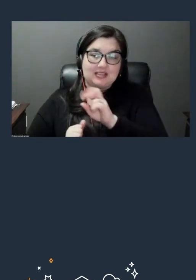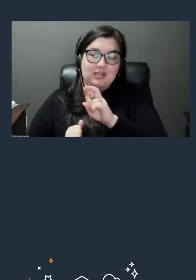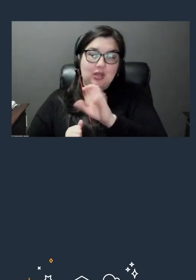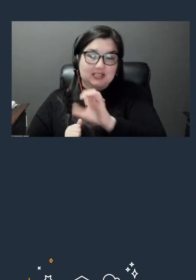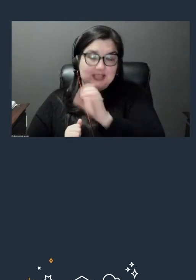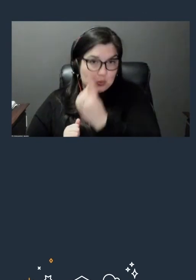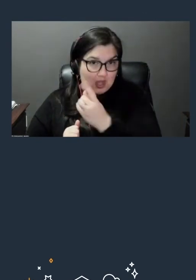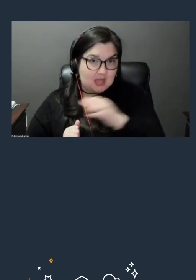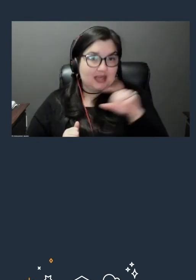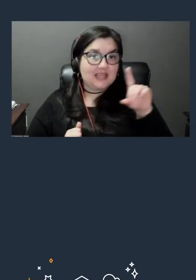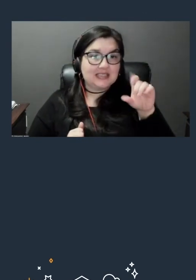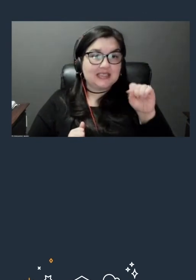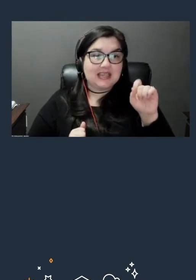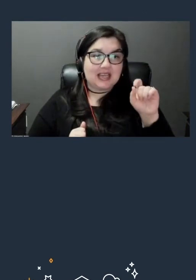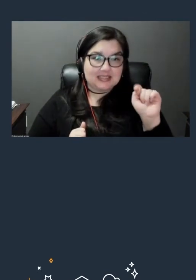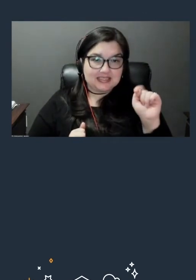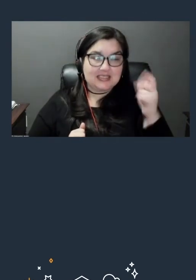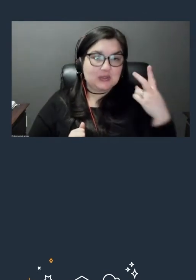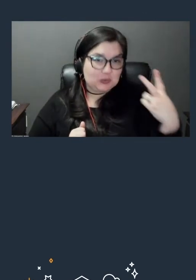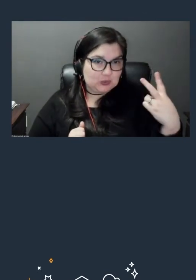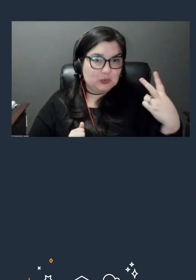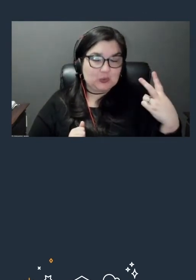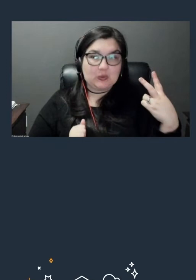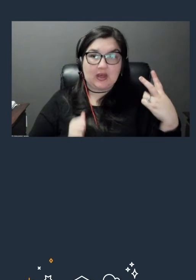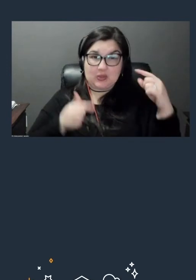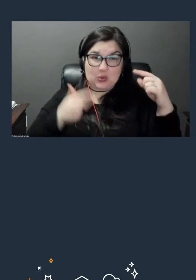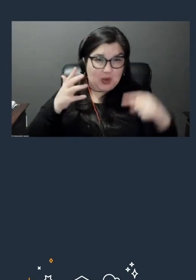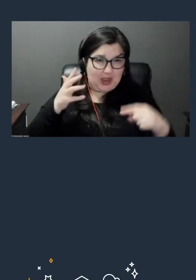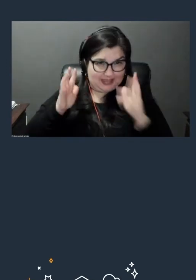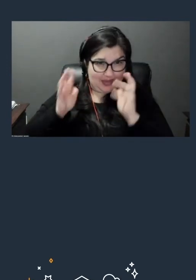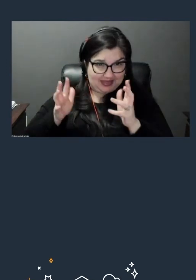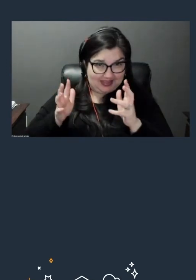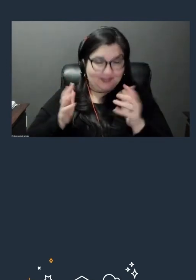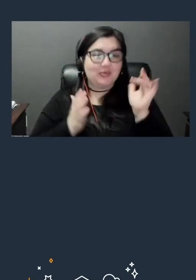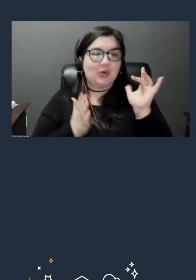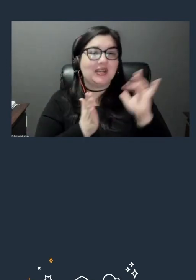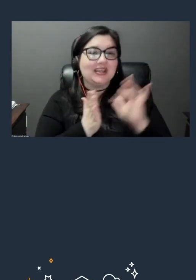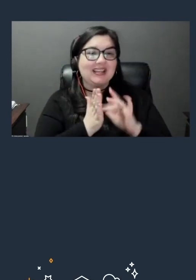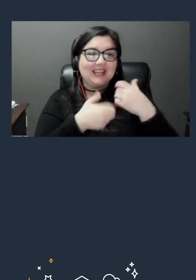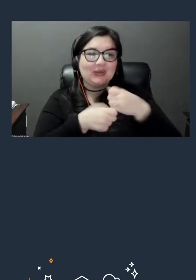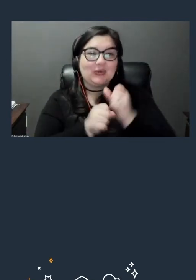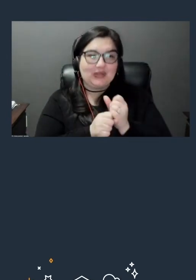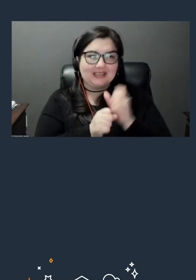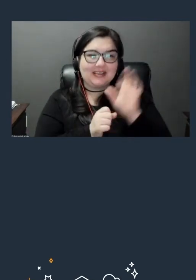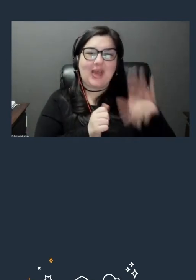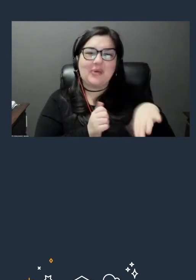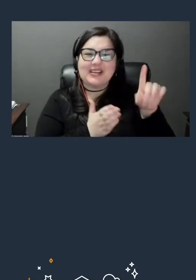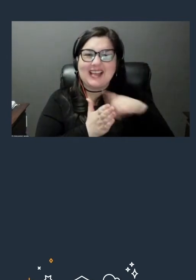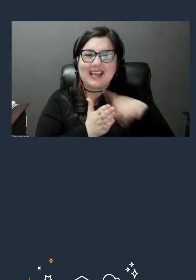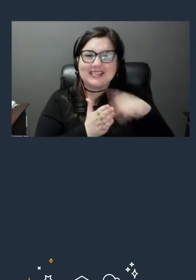Okay, leaving all these as is and hit Create. So I'll cancel it for now because I already have one in place.